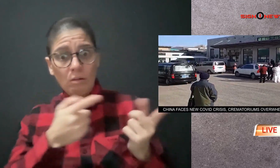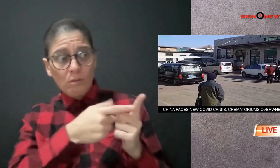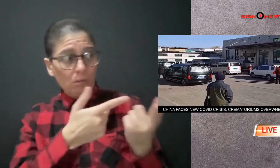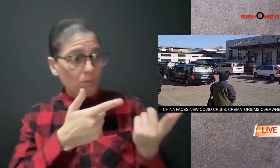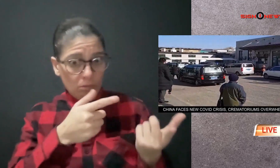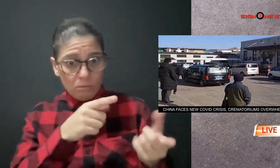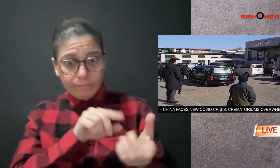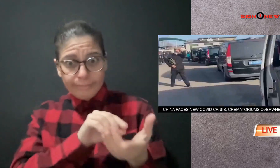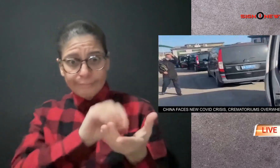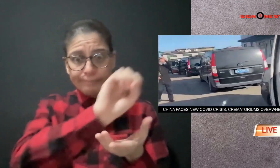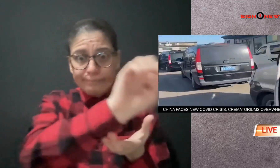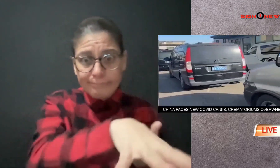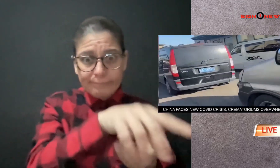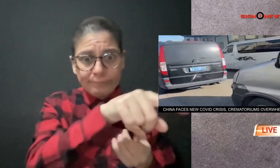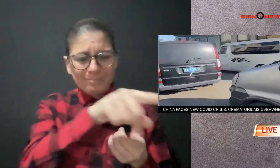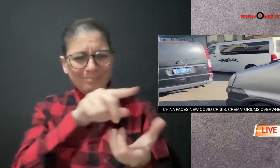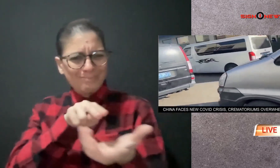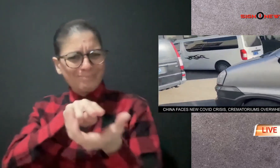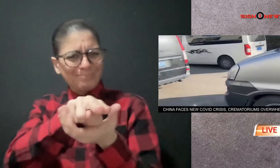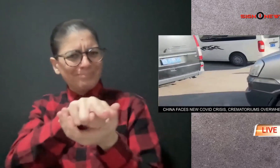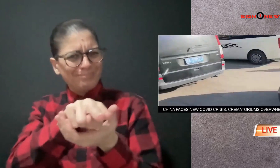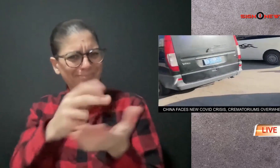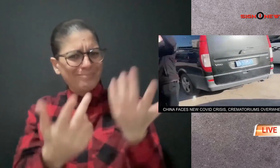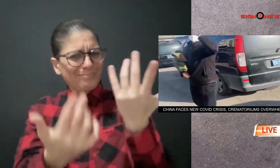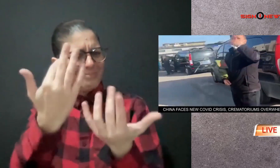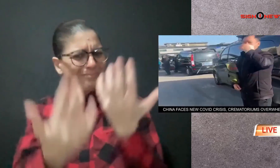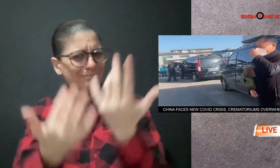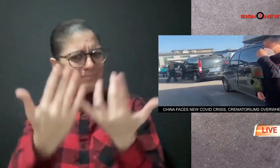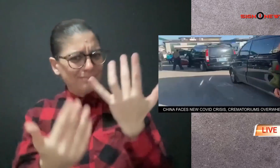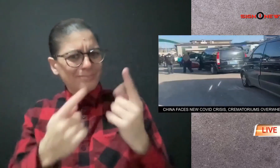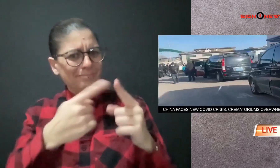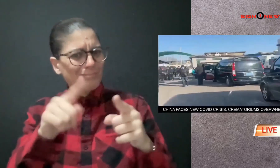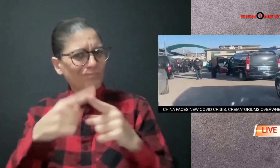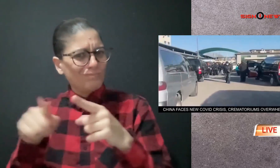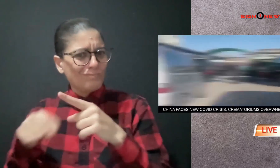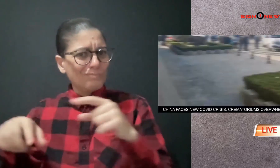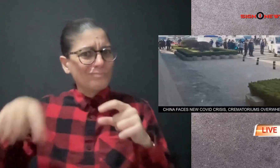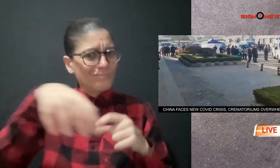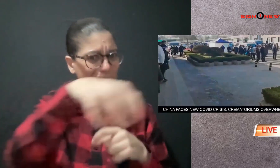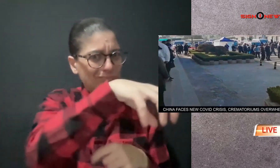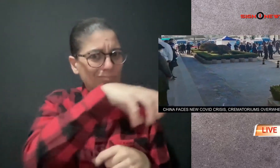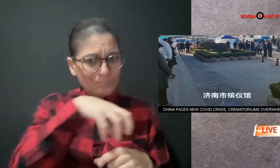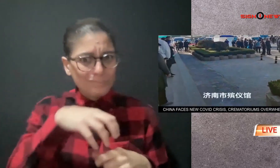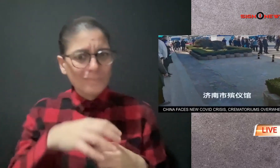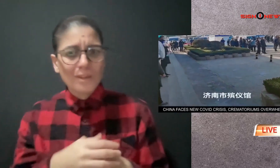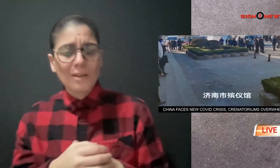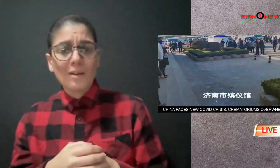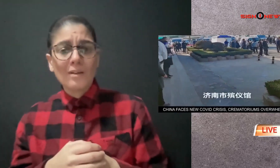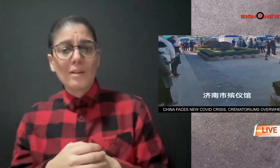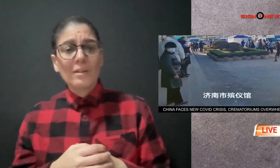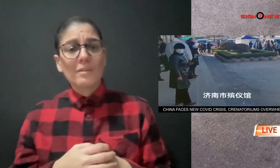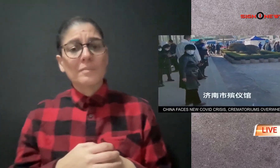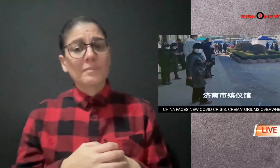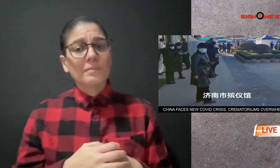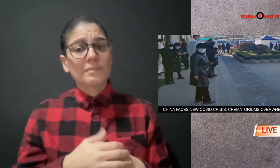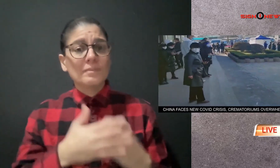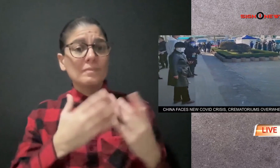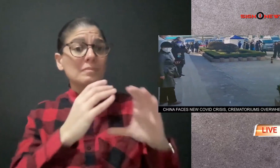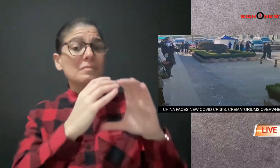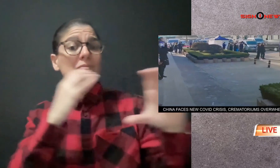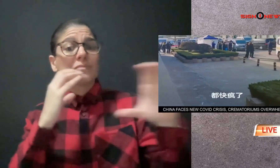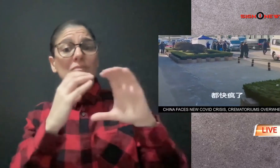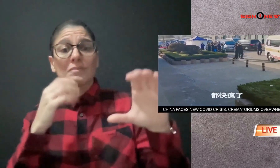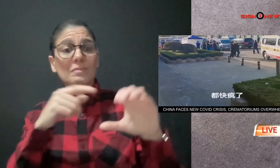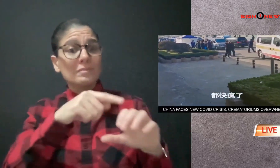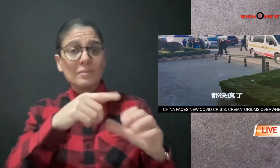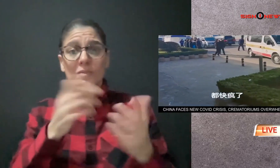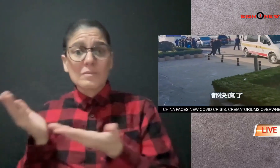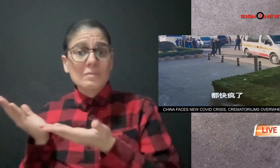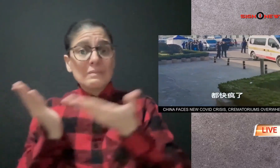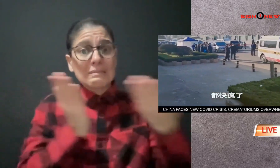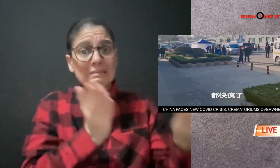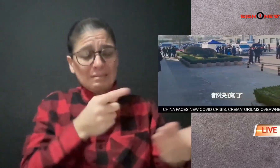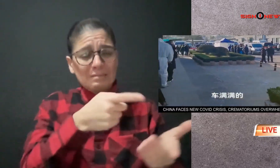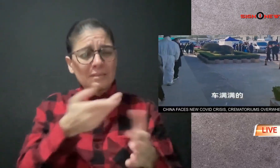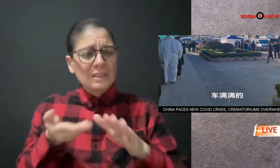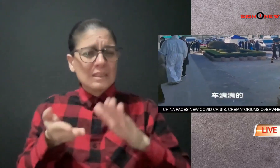waiting to get into cremation areas and funeral homes